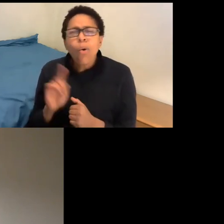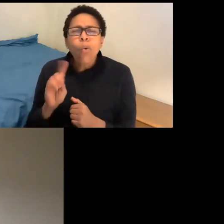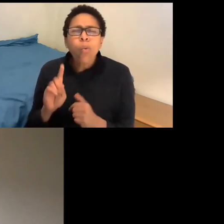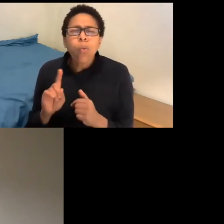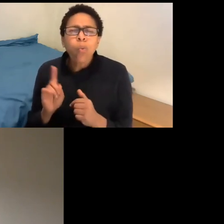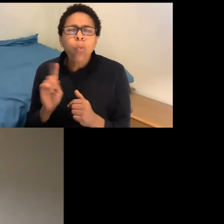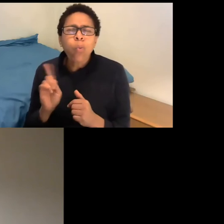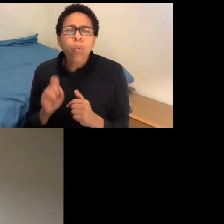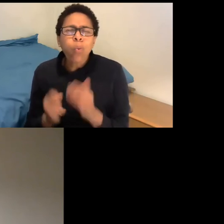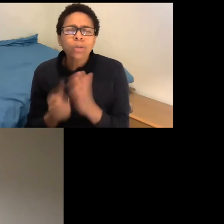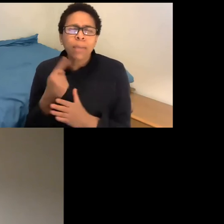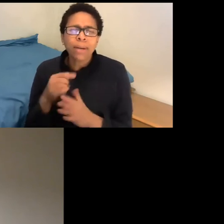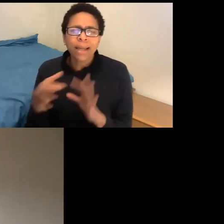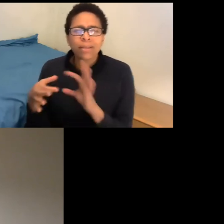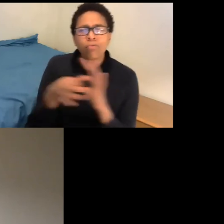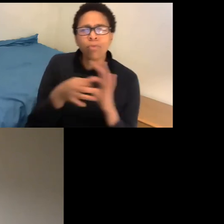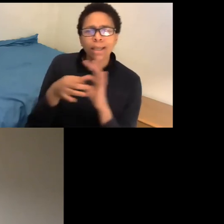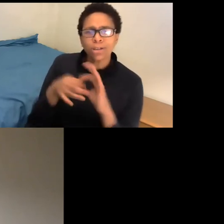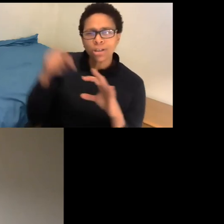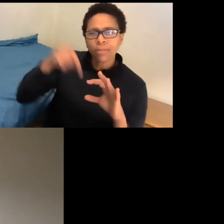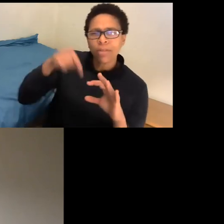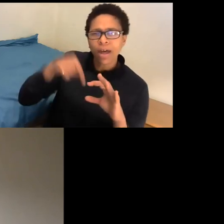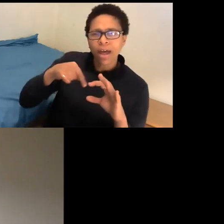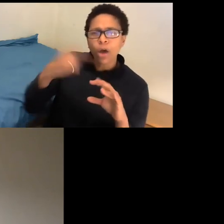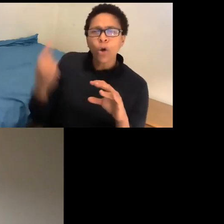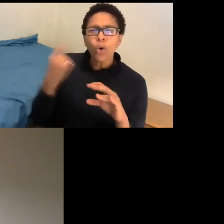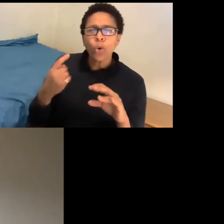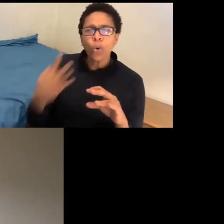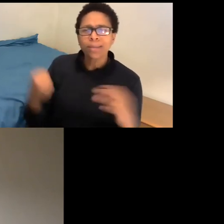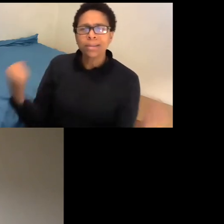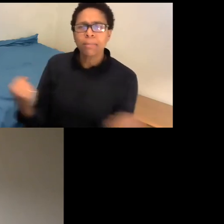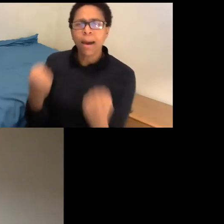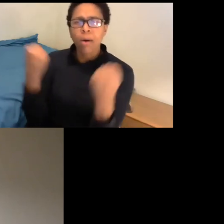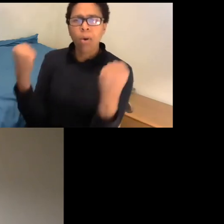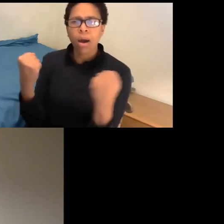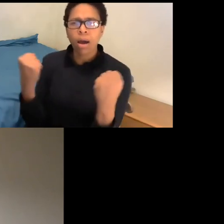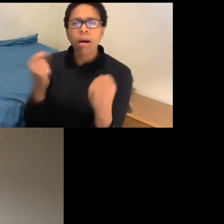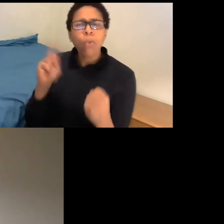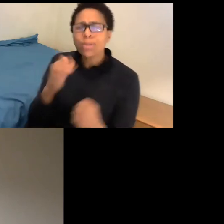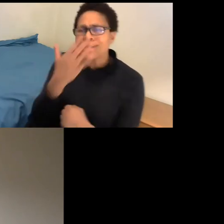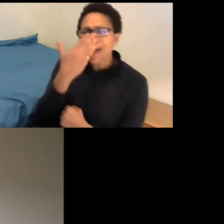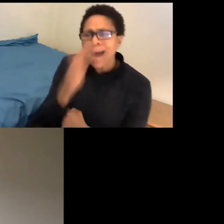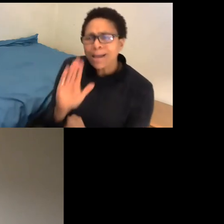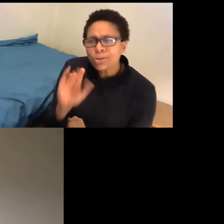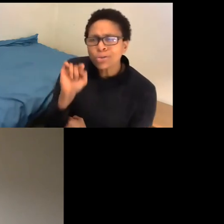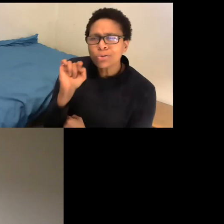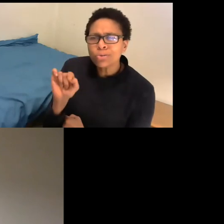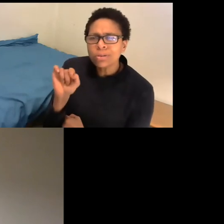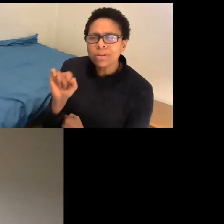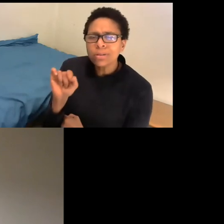involved here? And what kind of attitudes? Is it engendering? Is